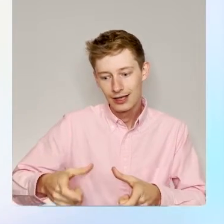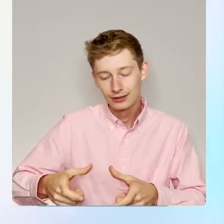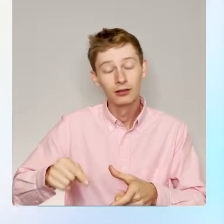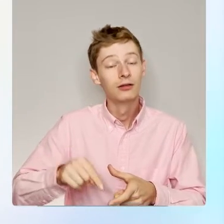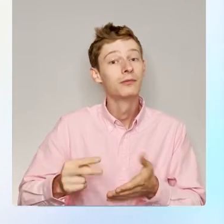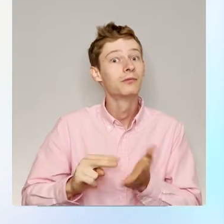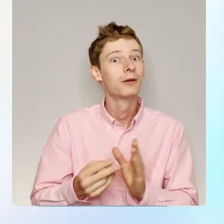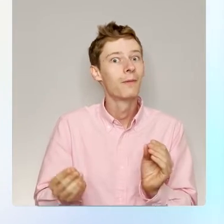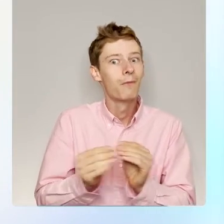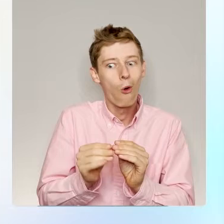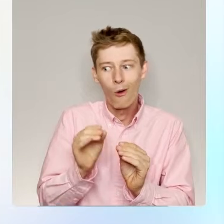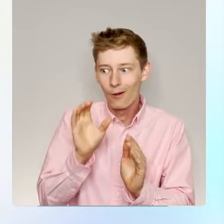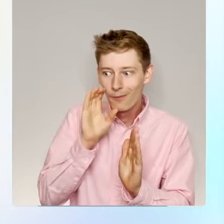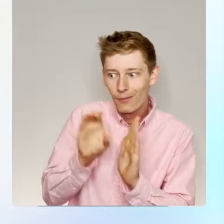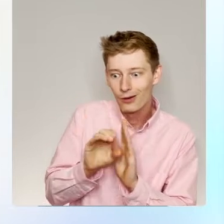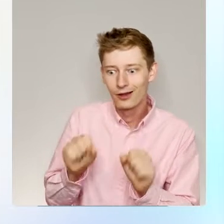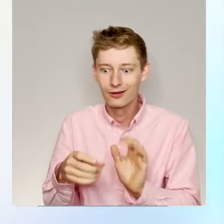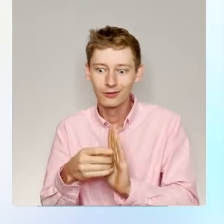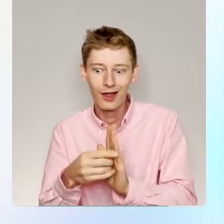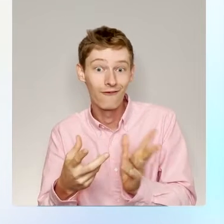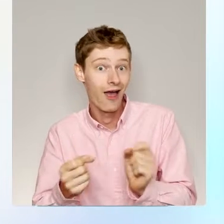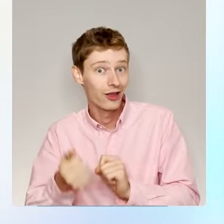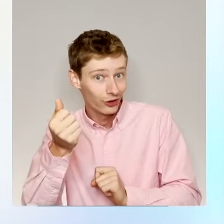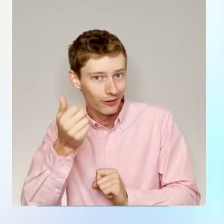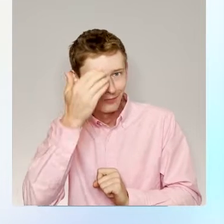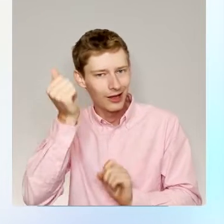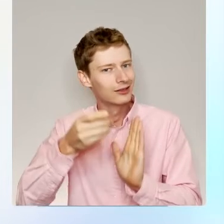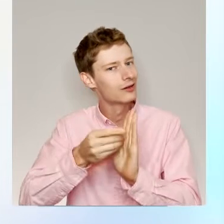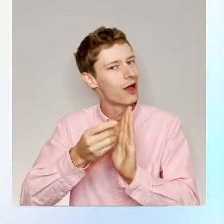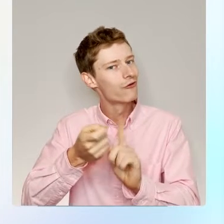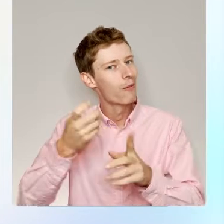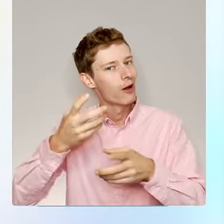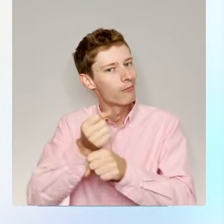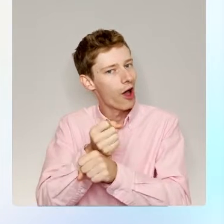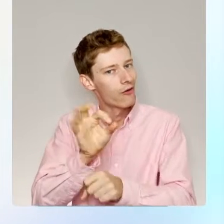It's also got tunable compression support, of which there are two main types.